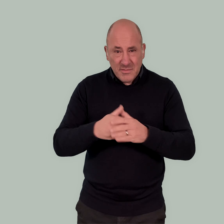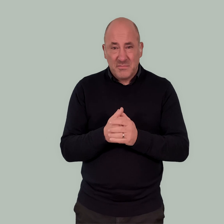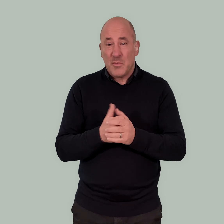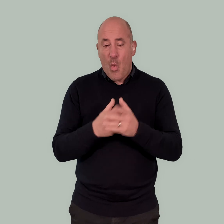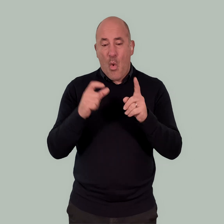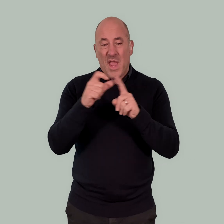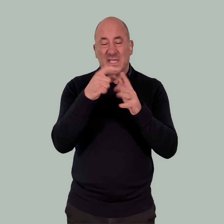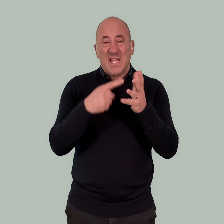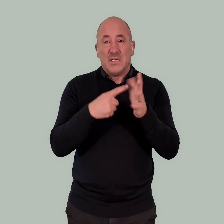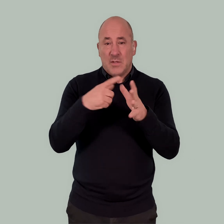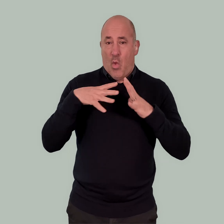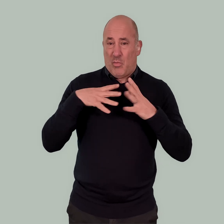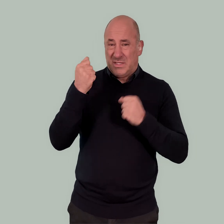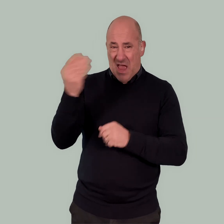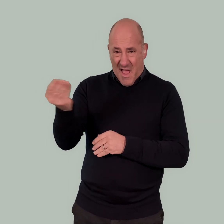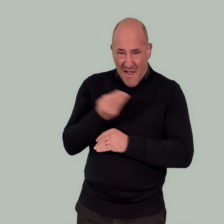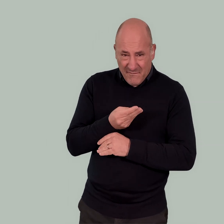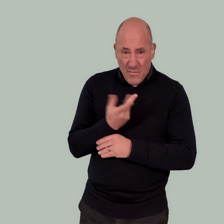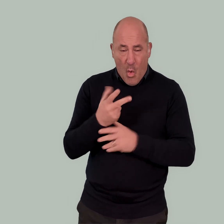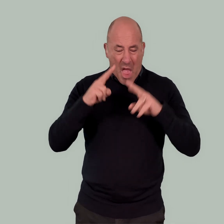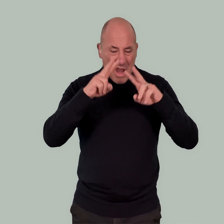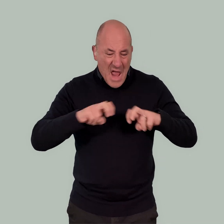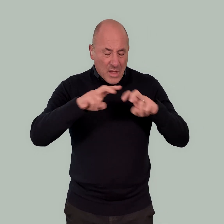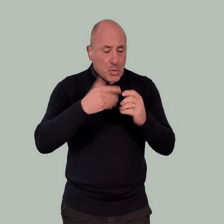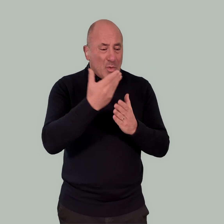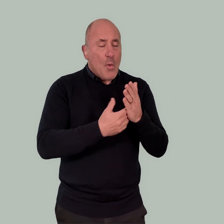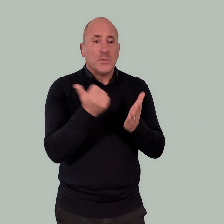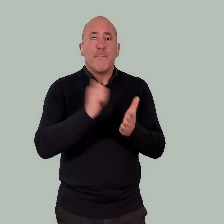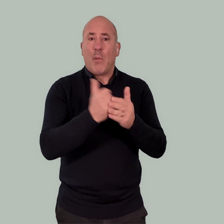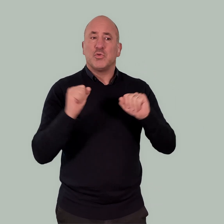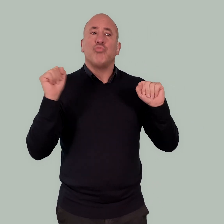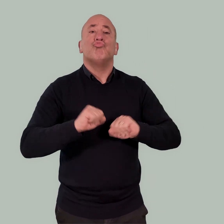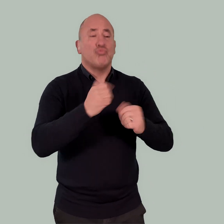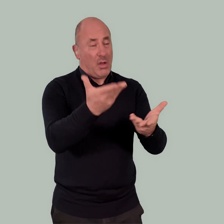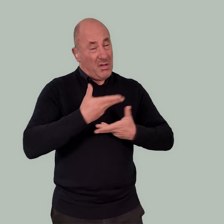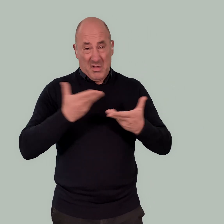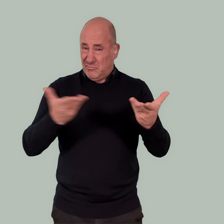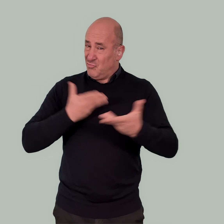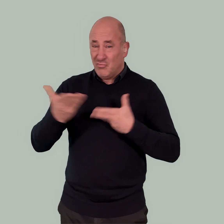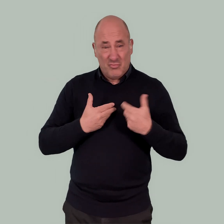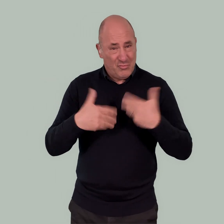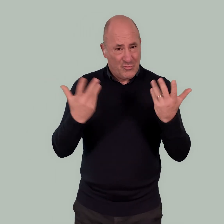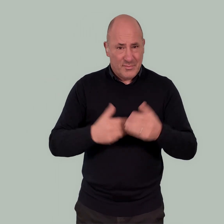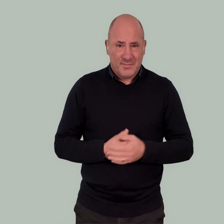existing data or unpublished analysis or reports.